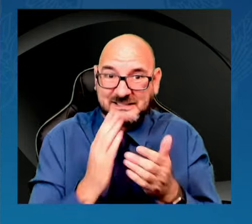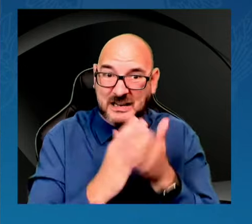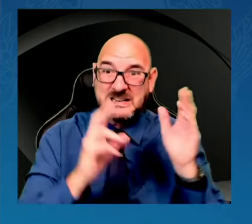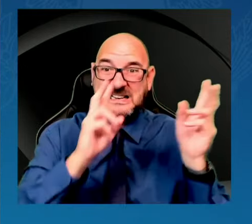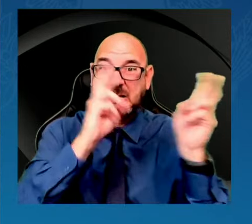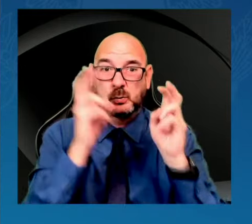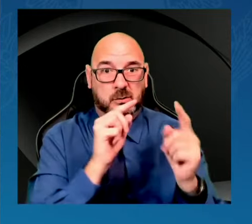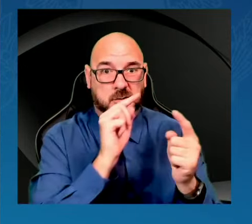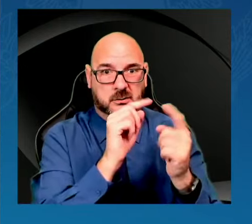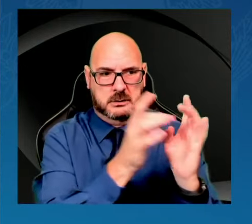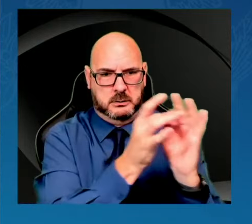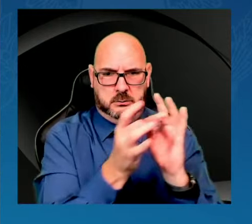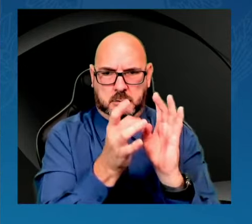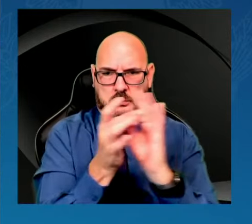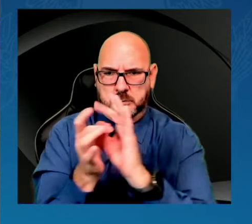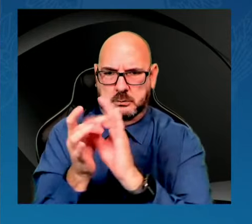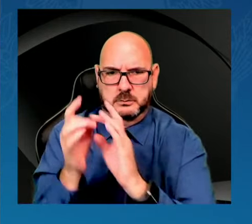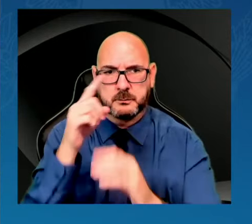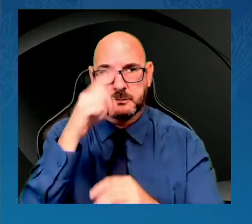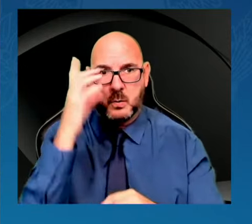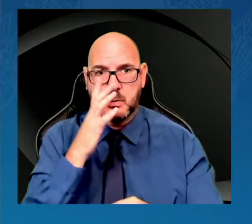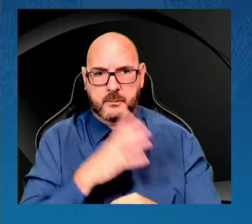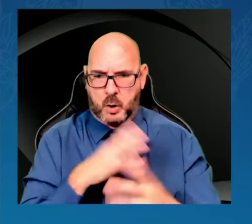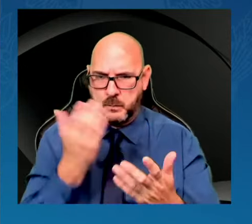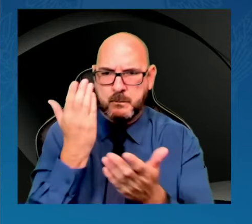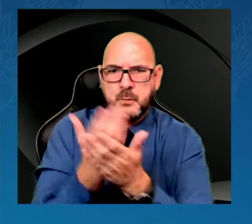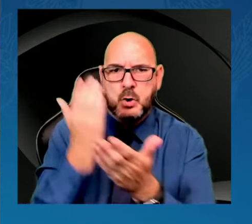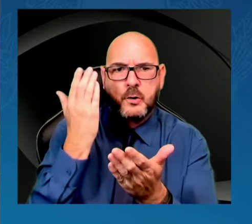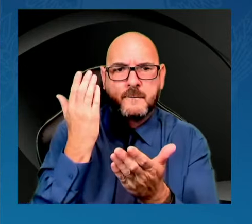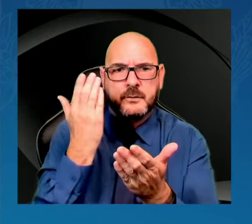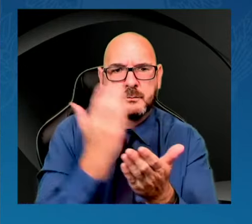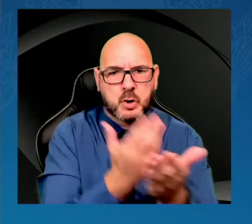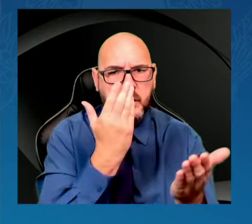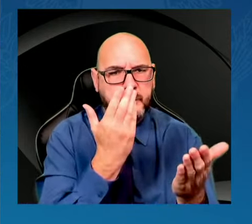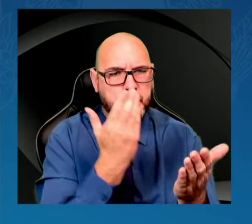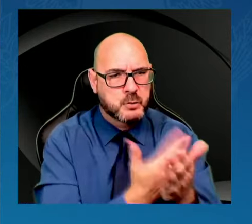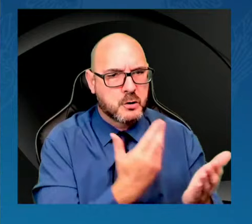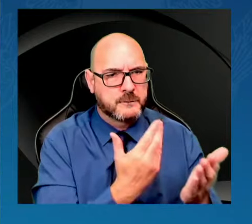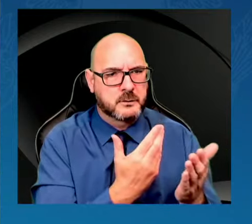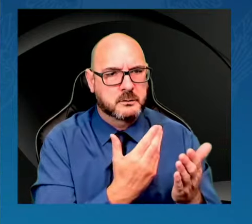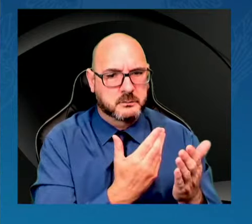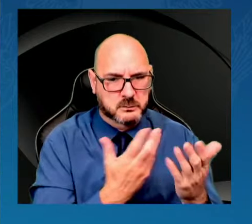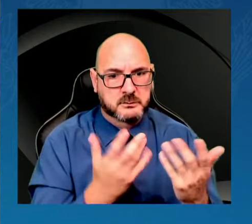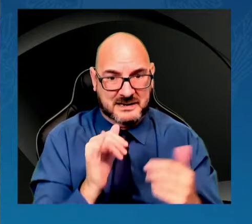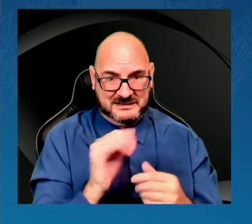and the data bears it out, it has nothing to do with her socioeconomic or educational level.